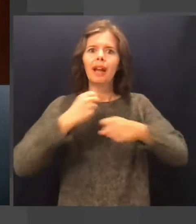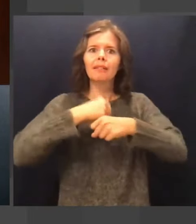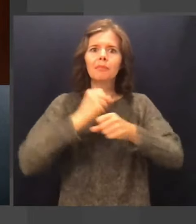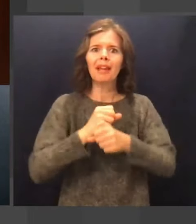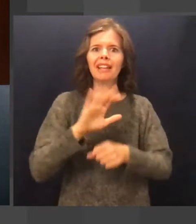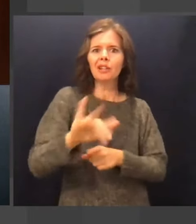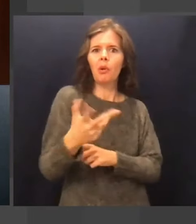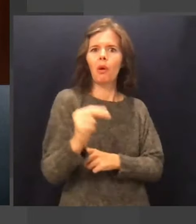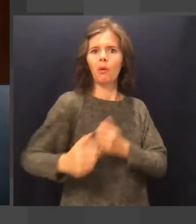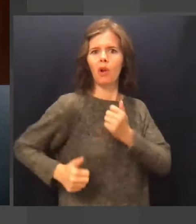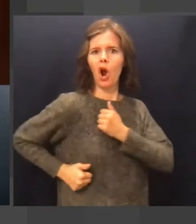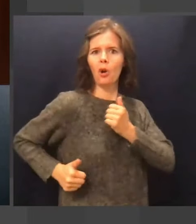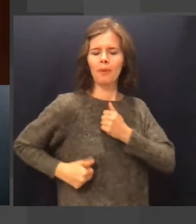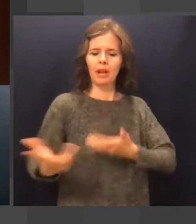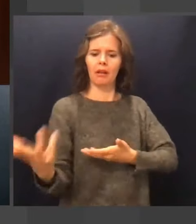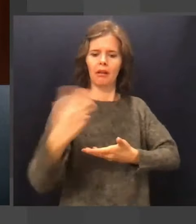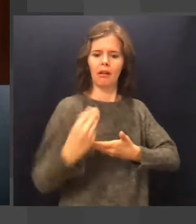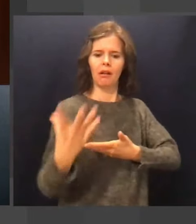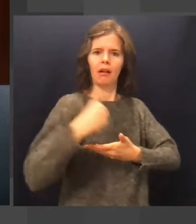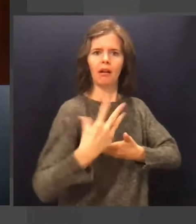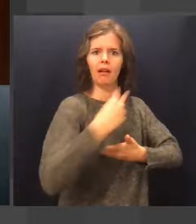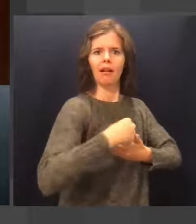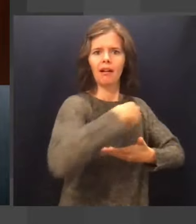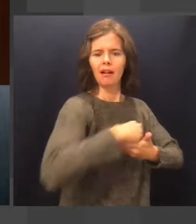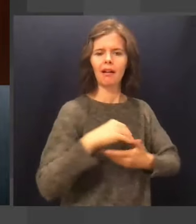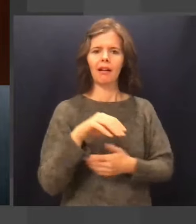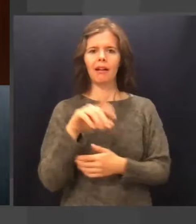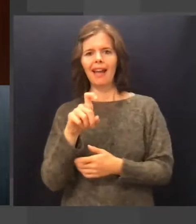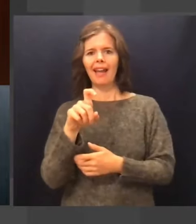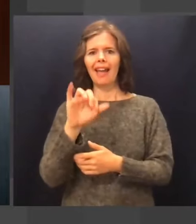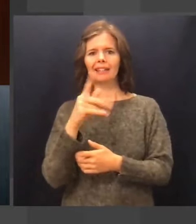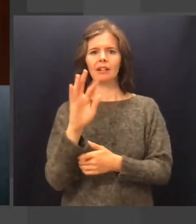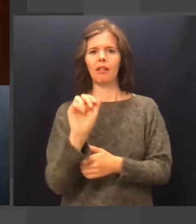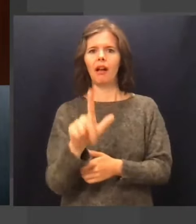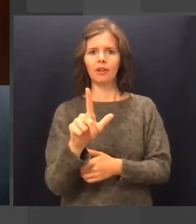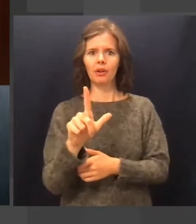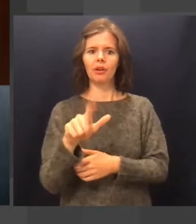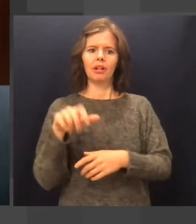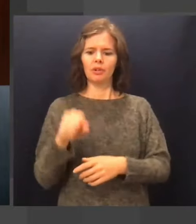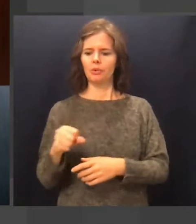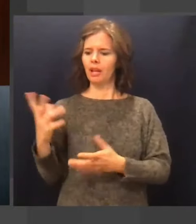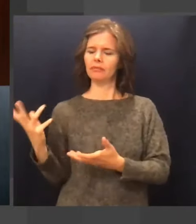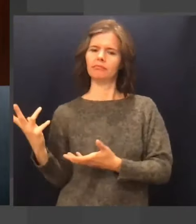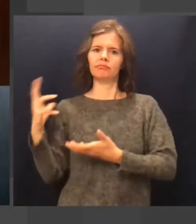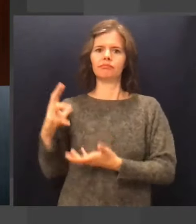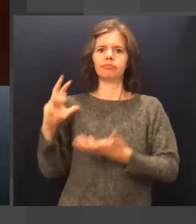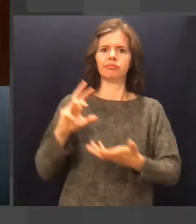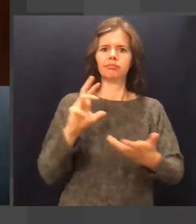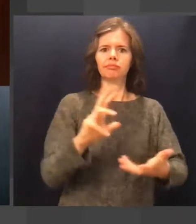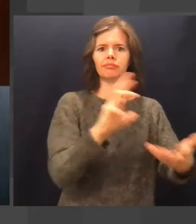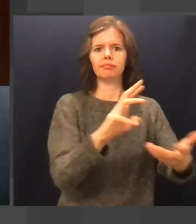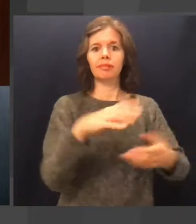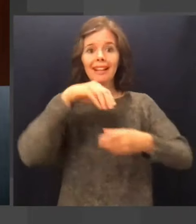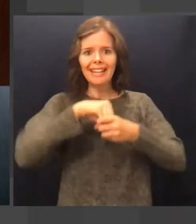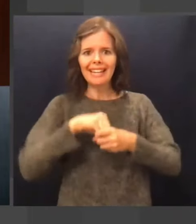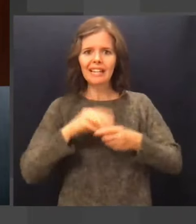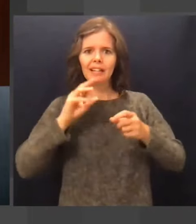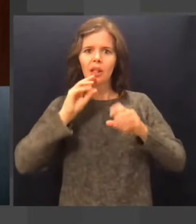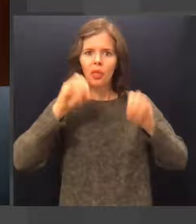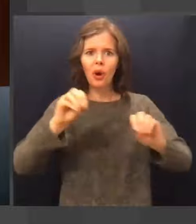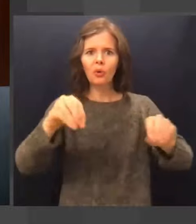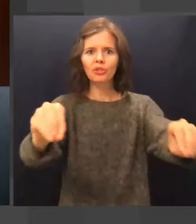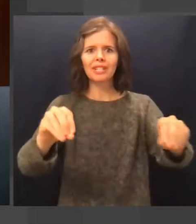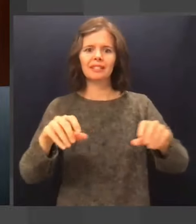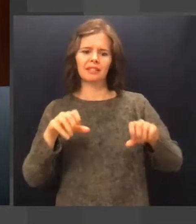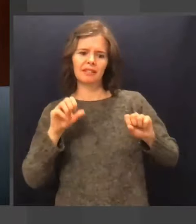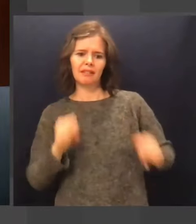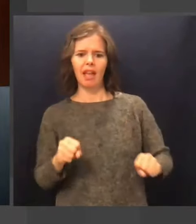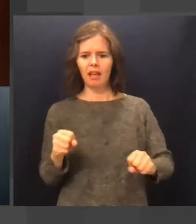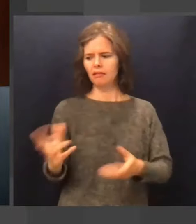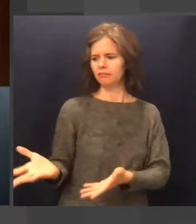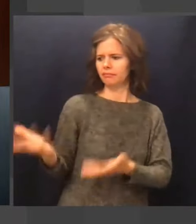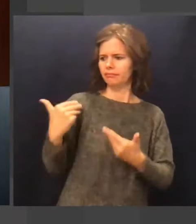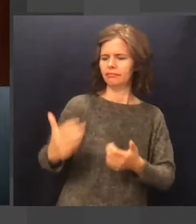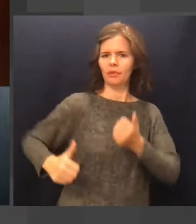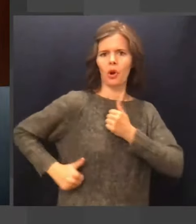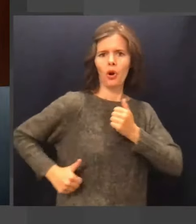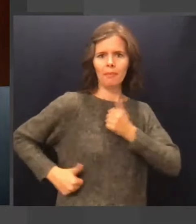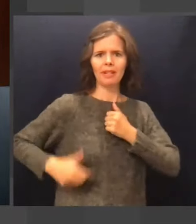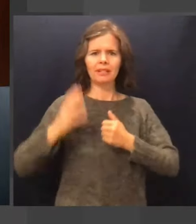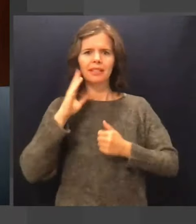BUCKET YOU CAN CREATE YOUR OWN